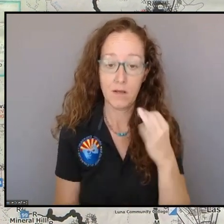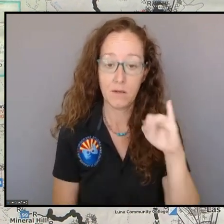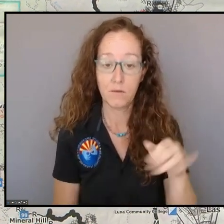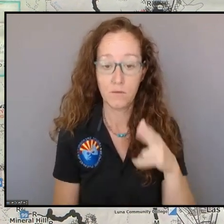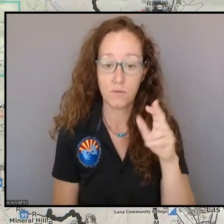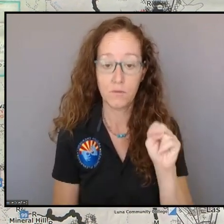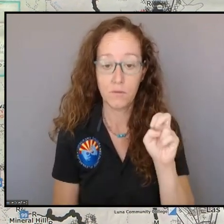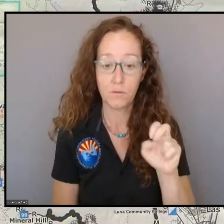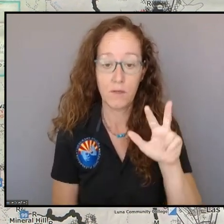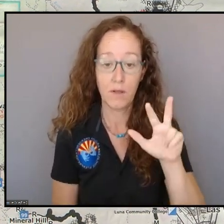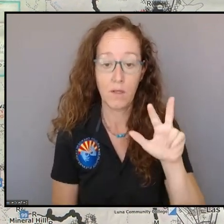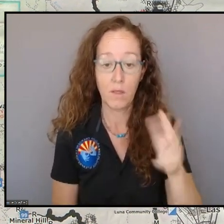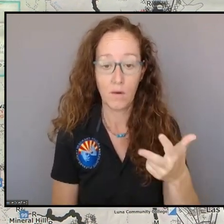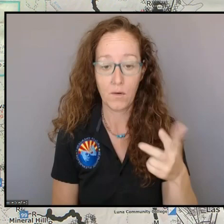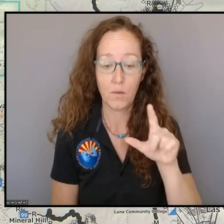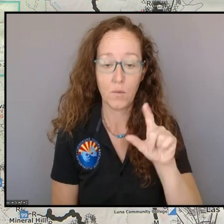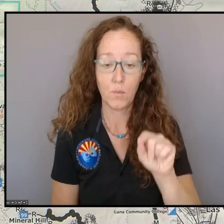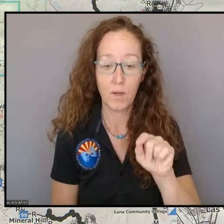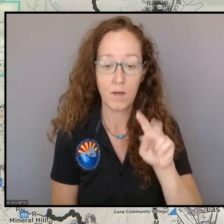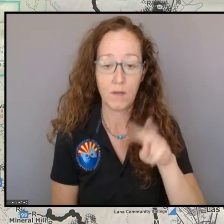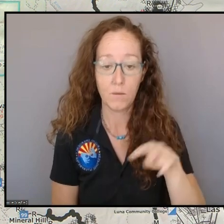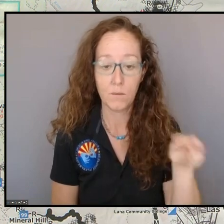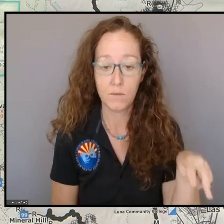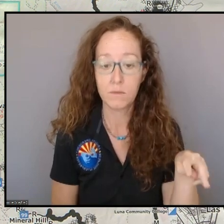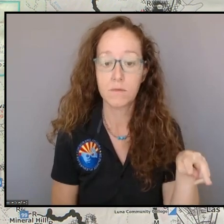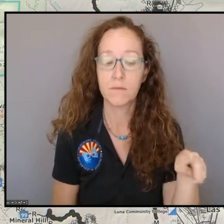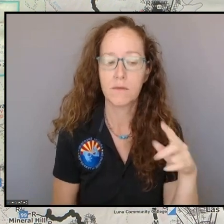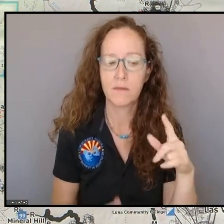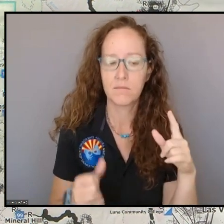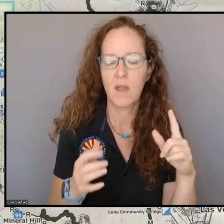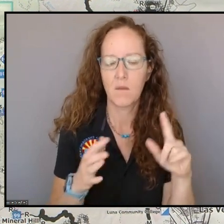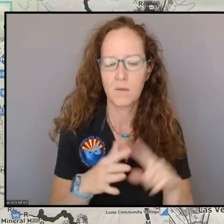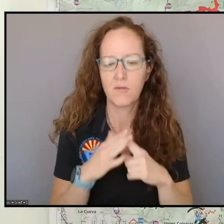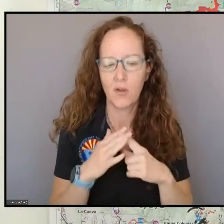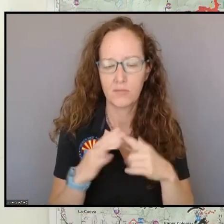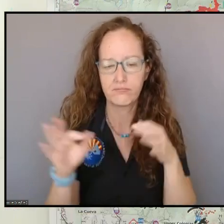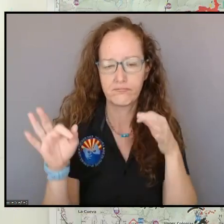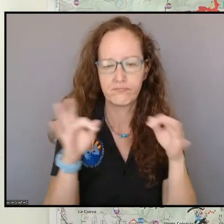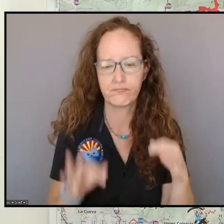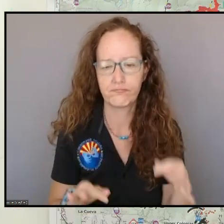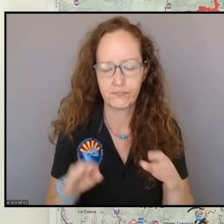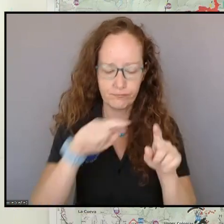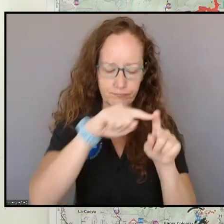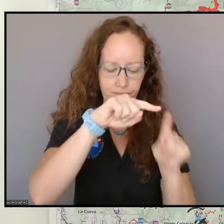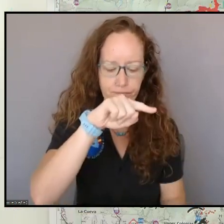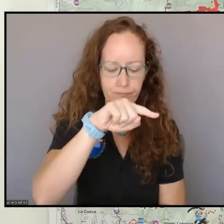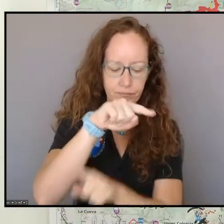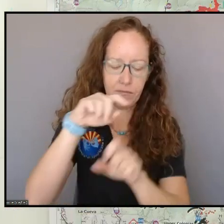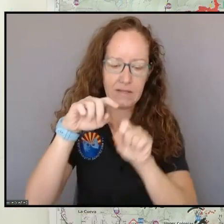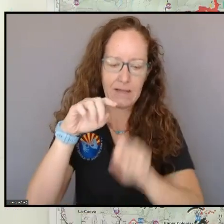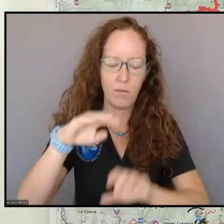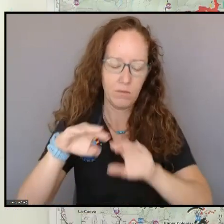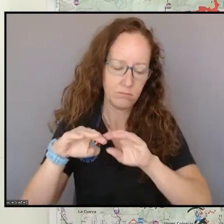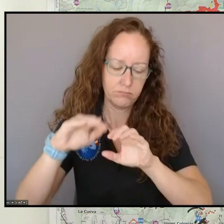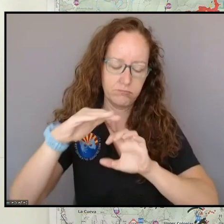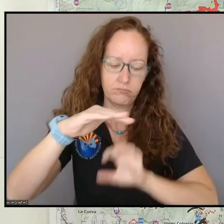and we'll get started with our our overview of the incident on the South Zone. So starting up in what we call Branch 11,